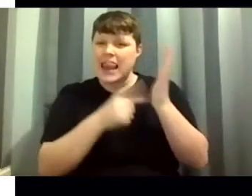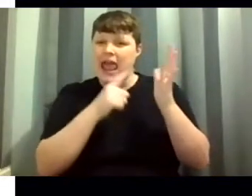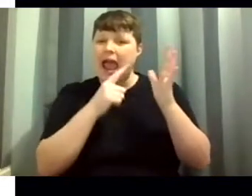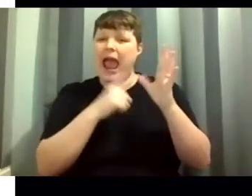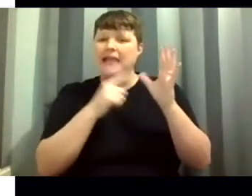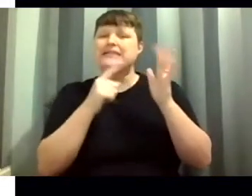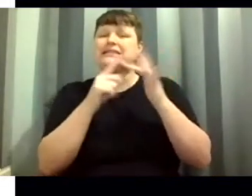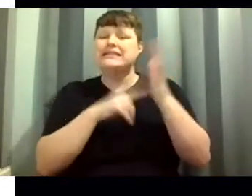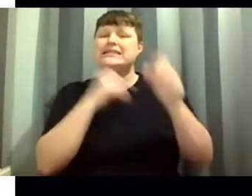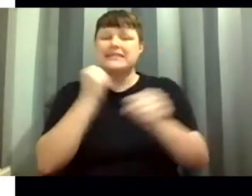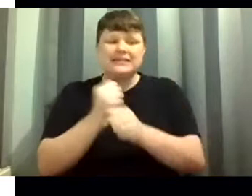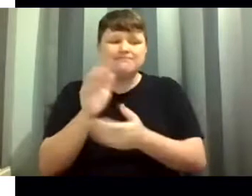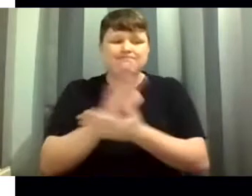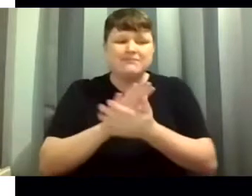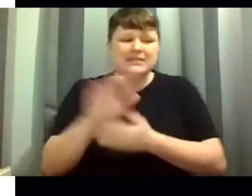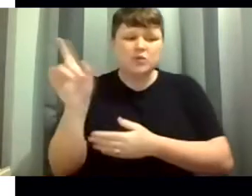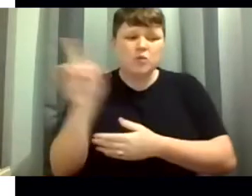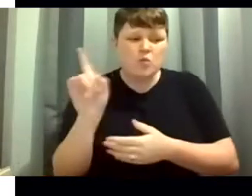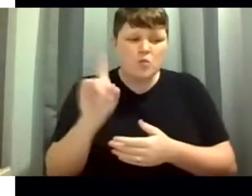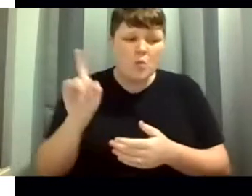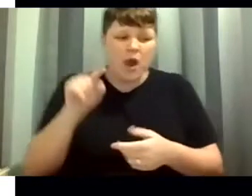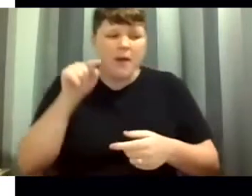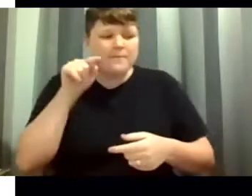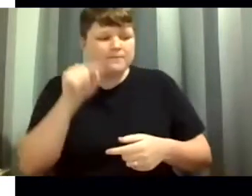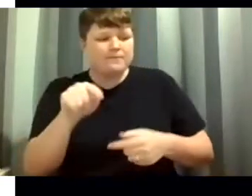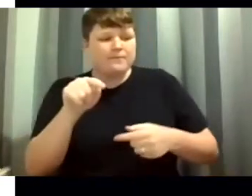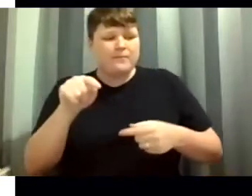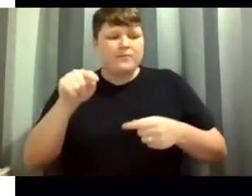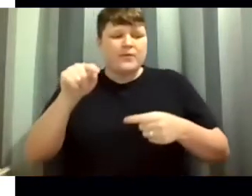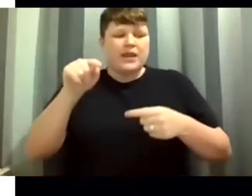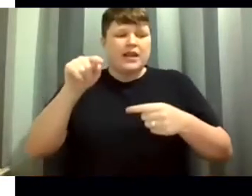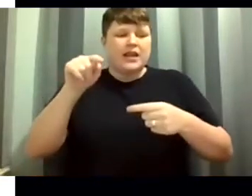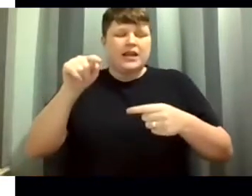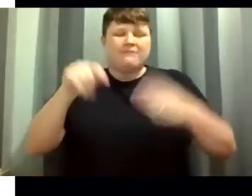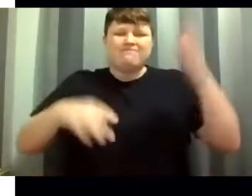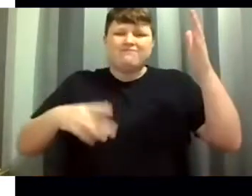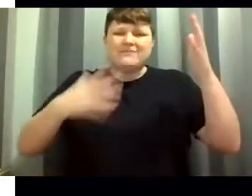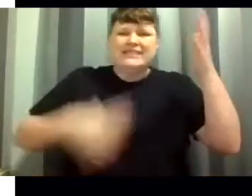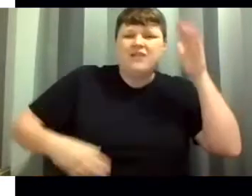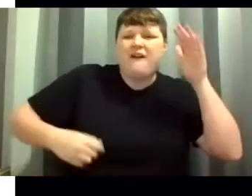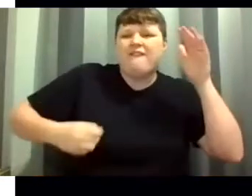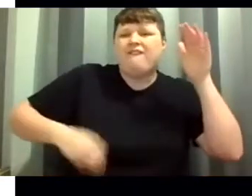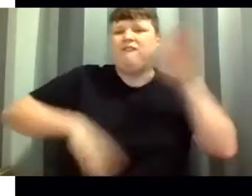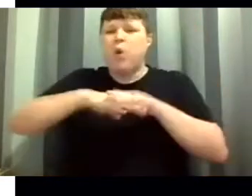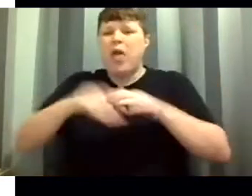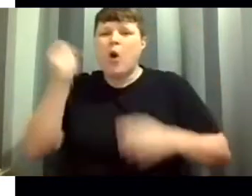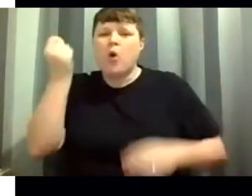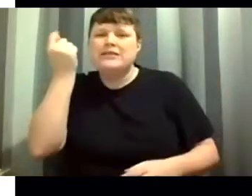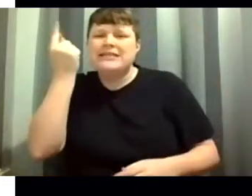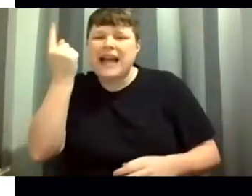to make what we call an analysis. We do this by taking the previous forecast,